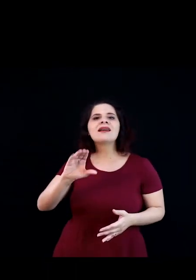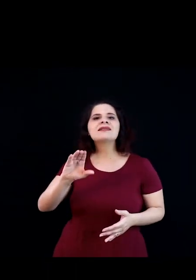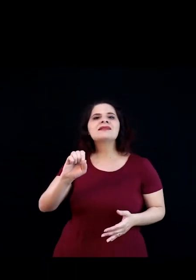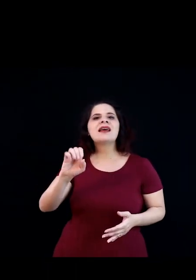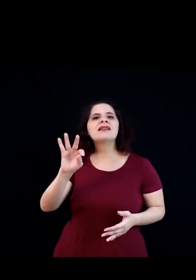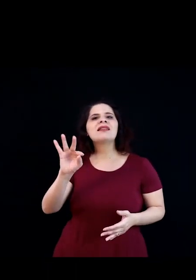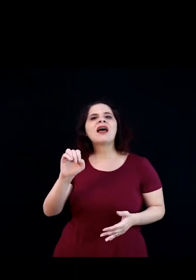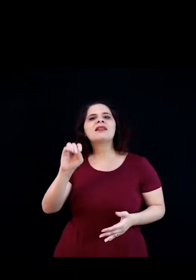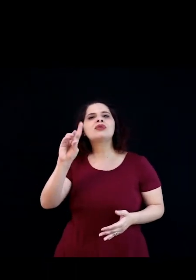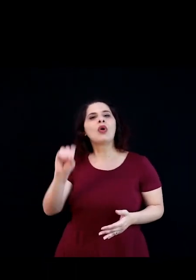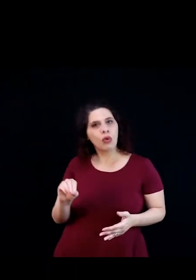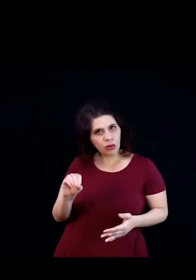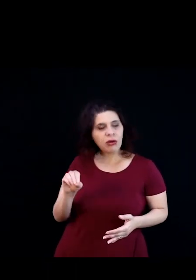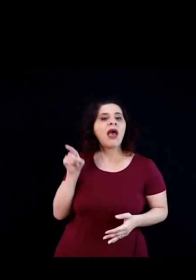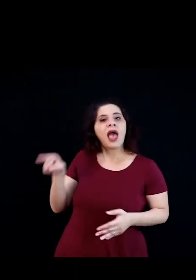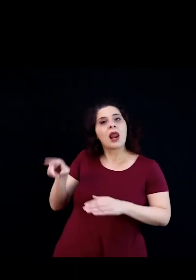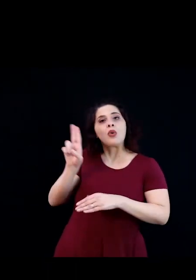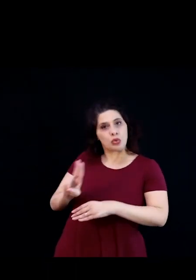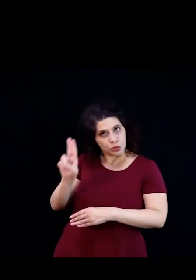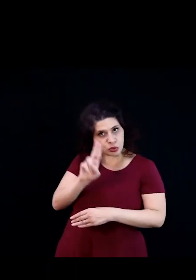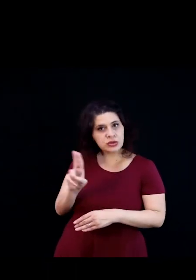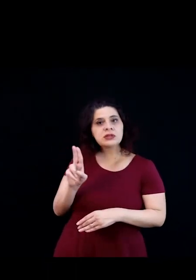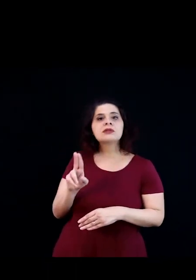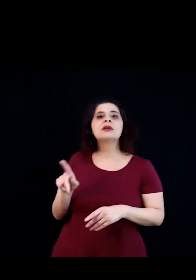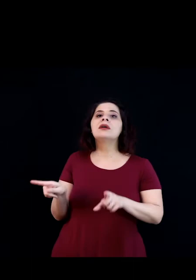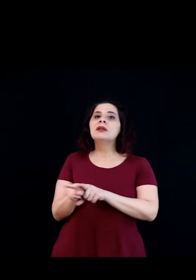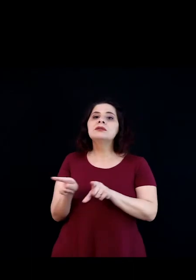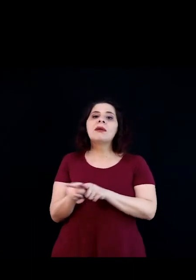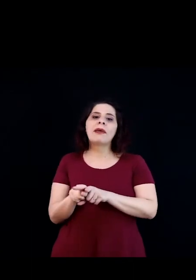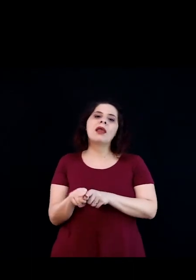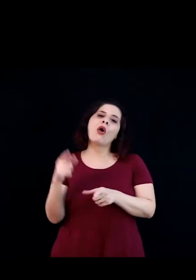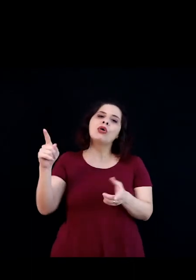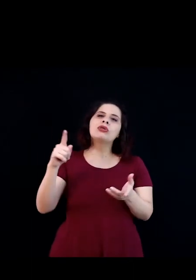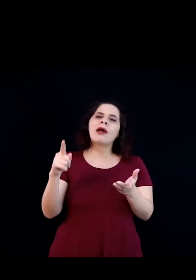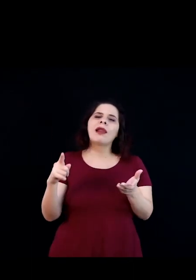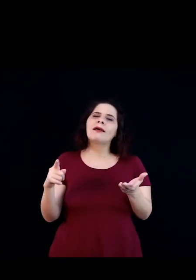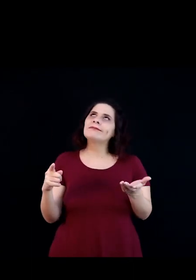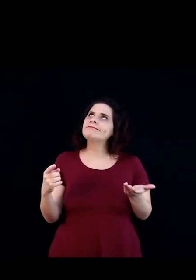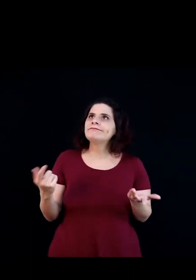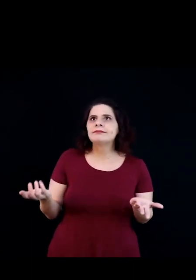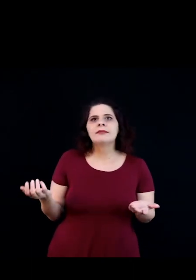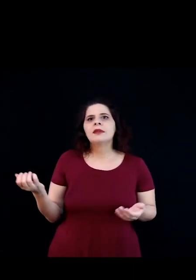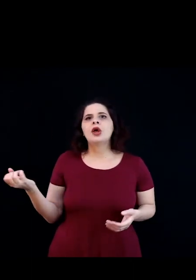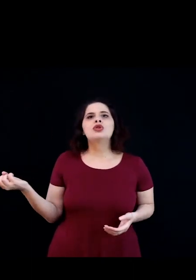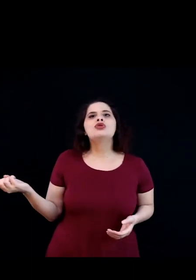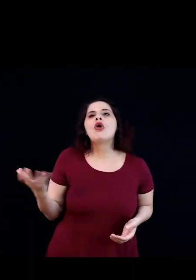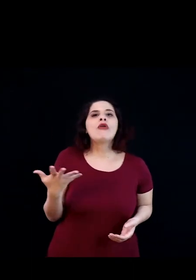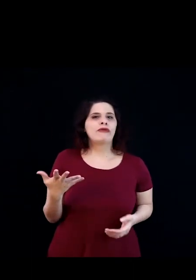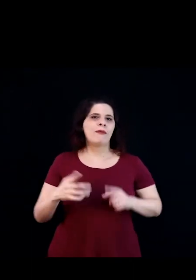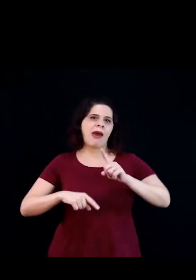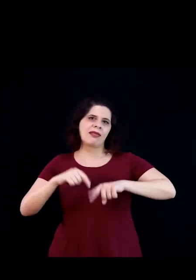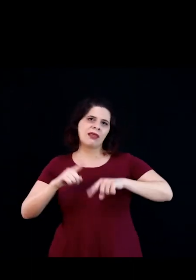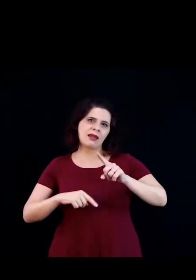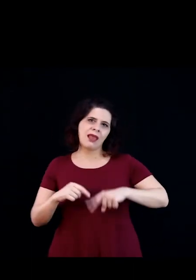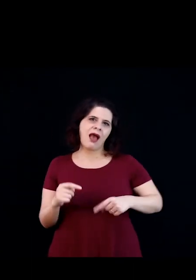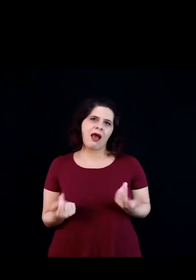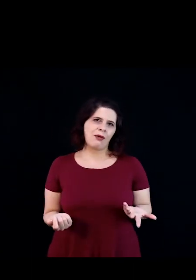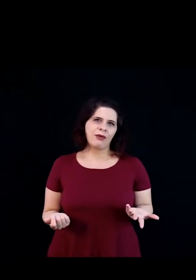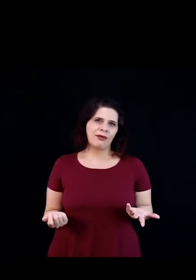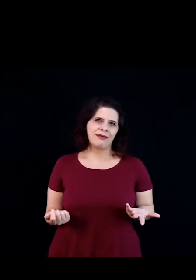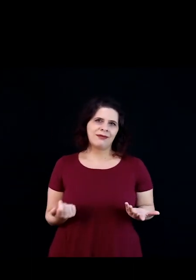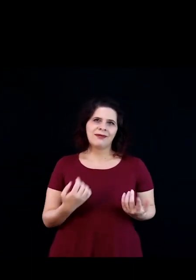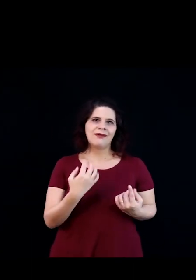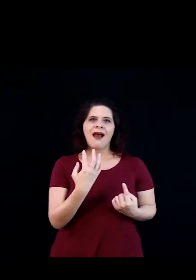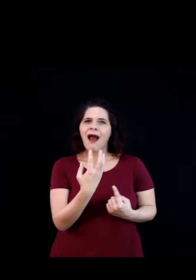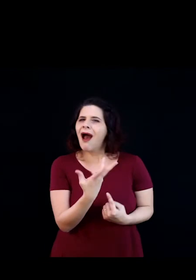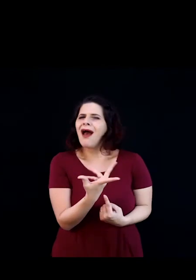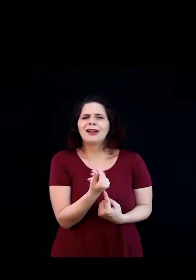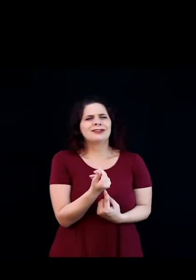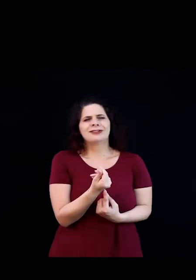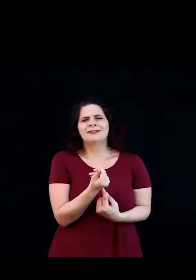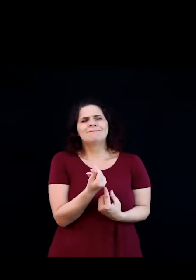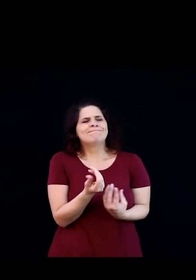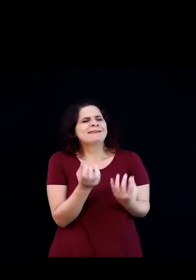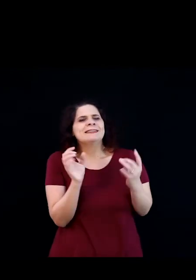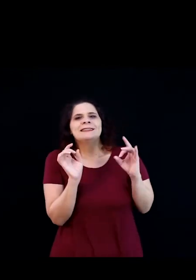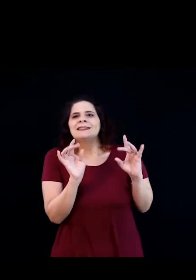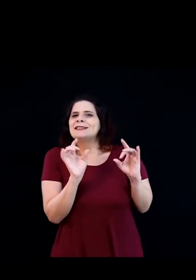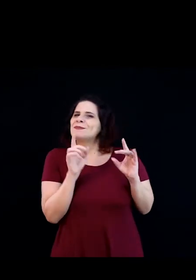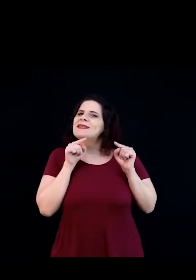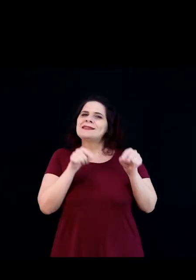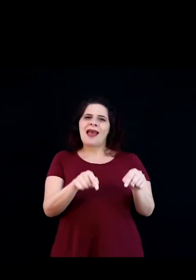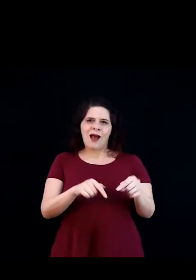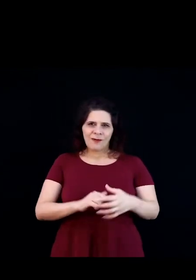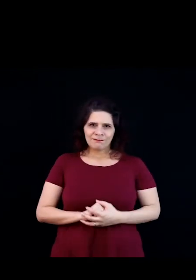there’s acetate that she’s printed on which is kind of an anti-precious arts of the book.